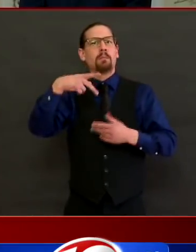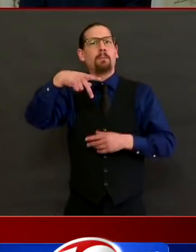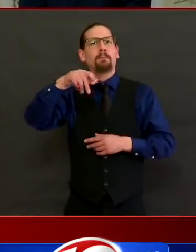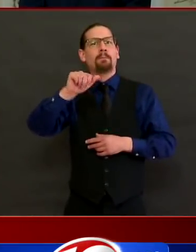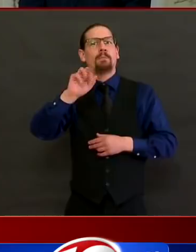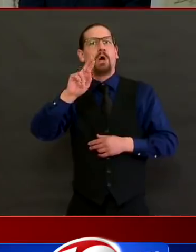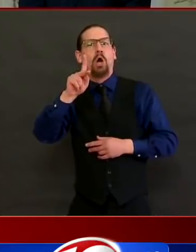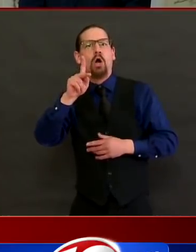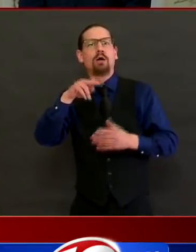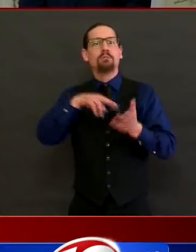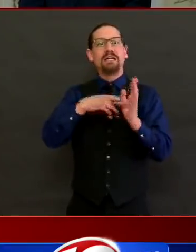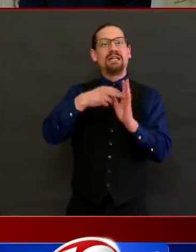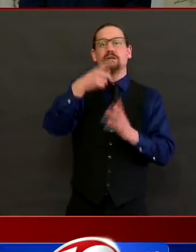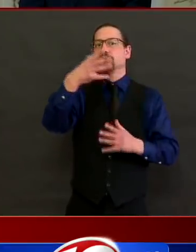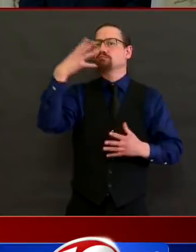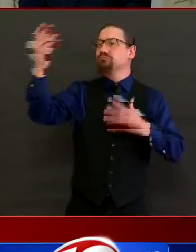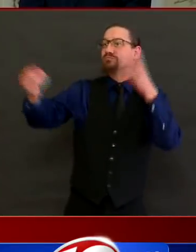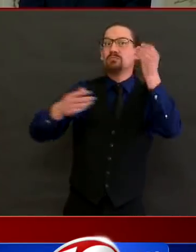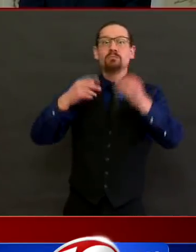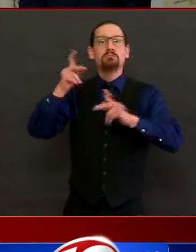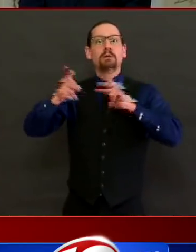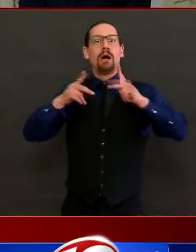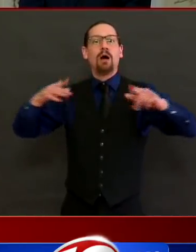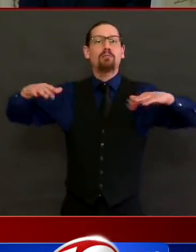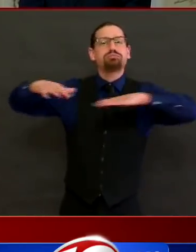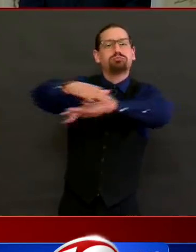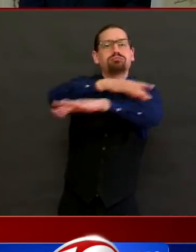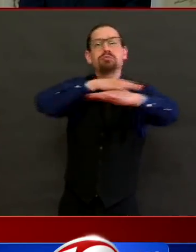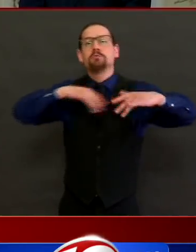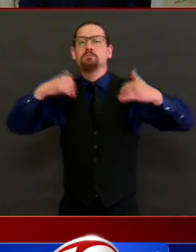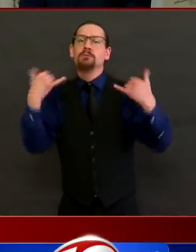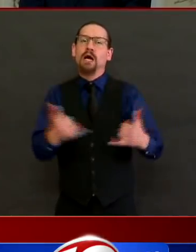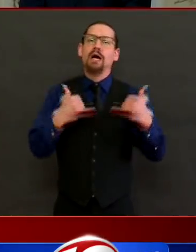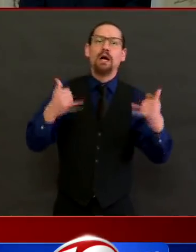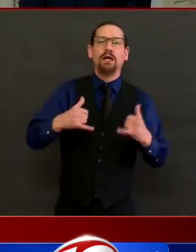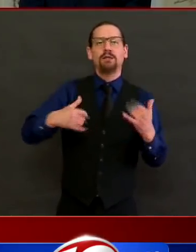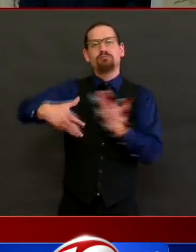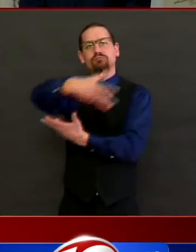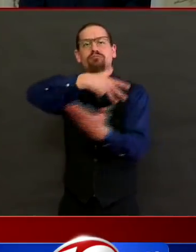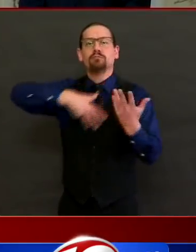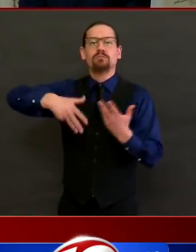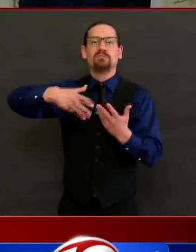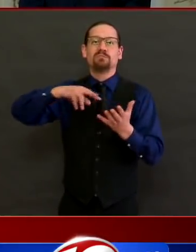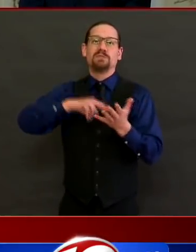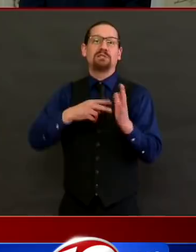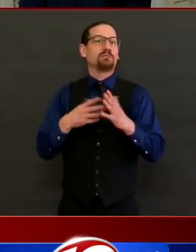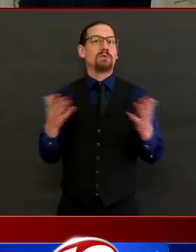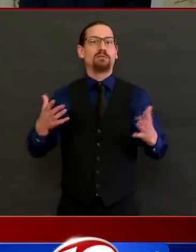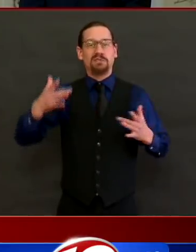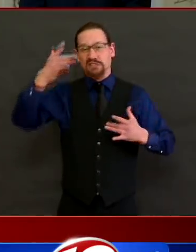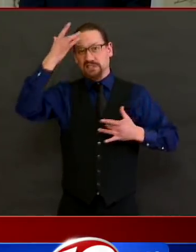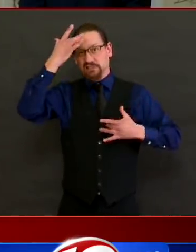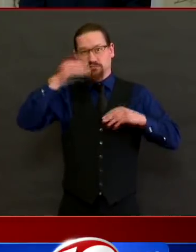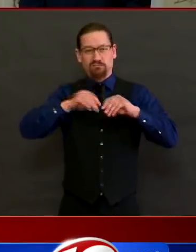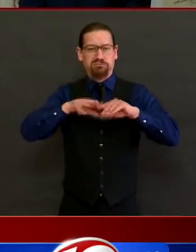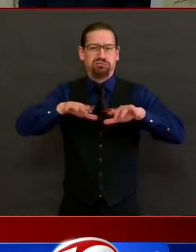START GETTING A LITTLE LAZY, GOING OUT, CONGREGATING, THEN WE WILL LOOK LIKE THE REDLINE.